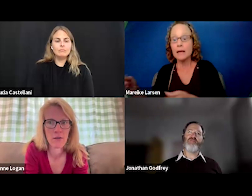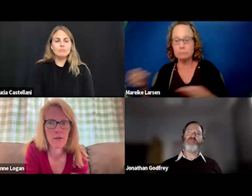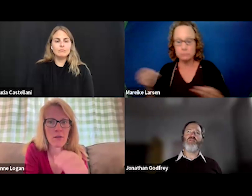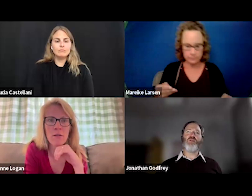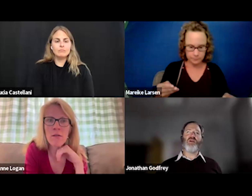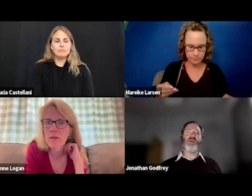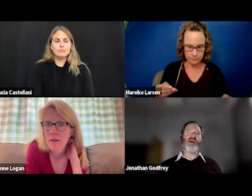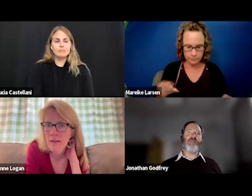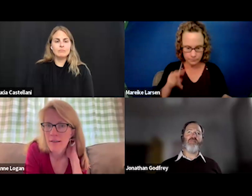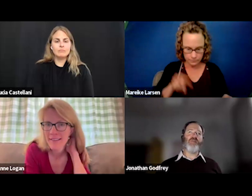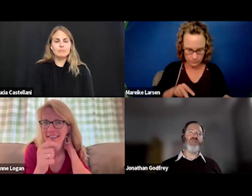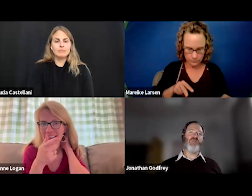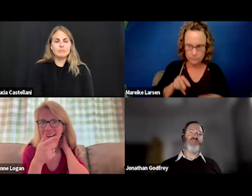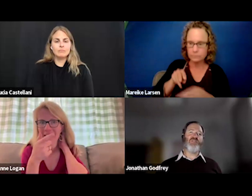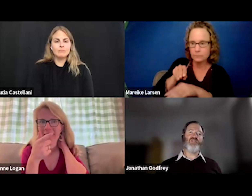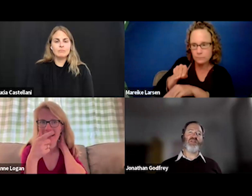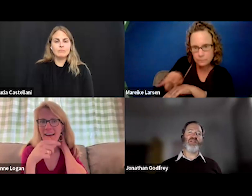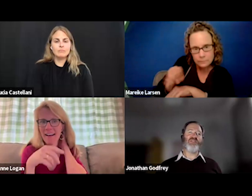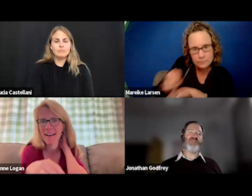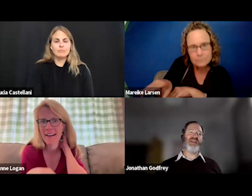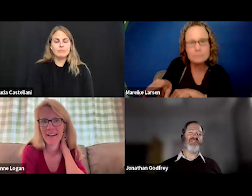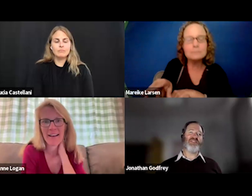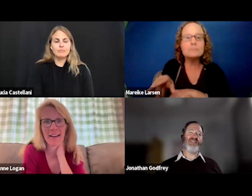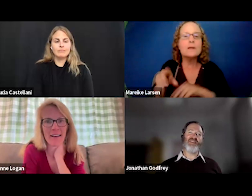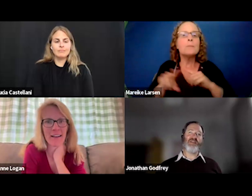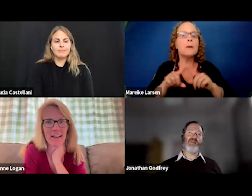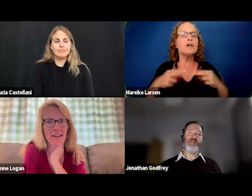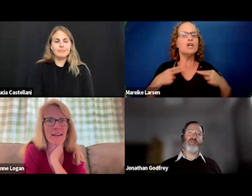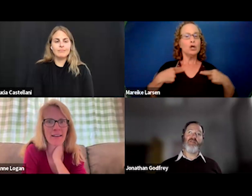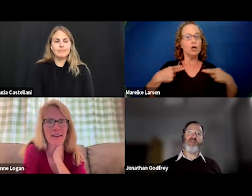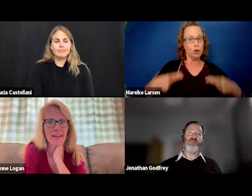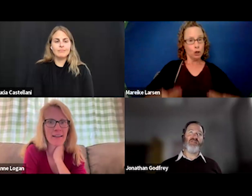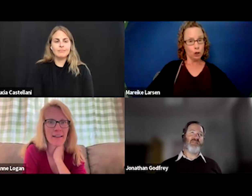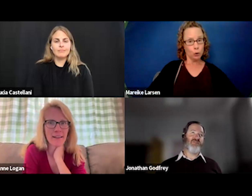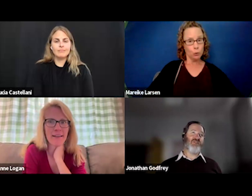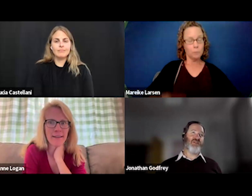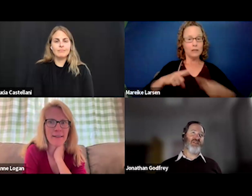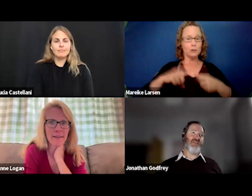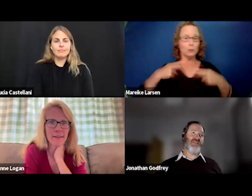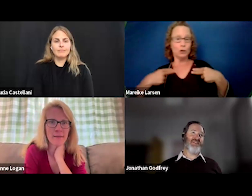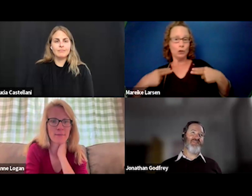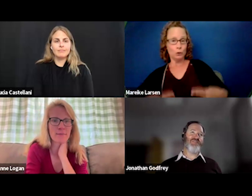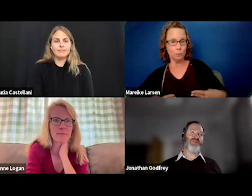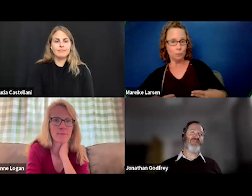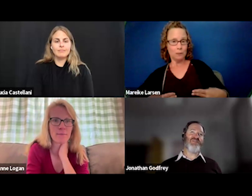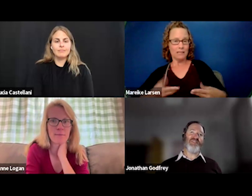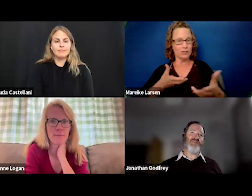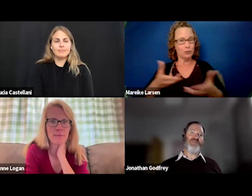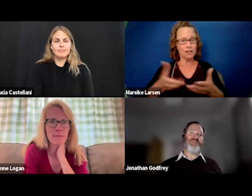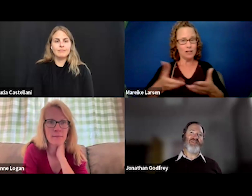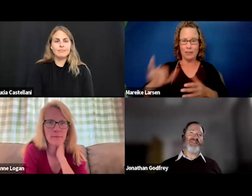your human to human interaction. Jonathan, does this work for you?